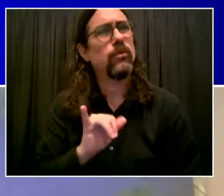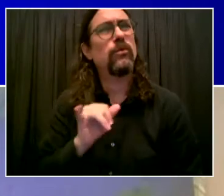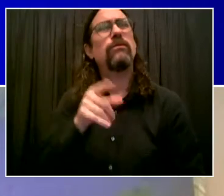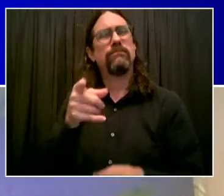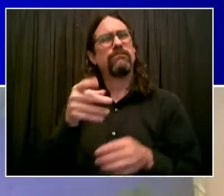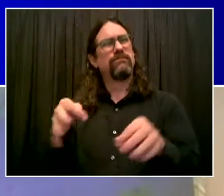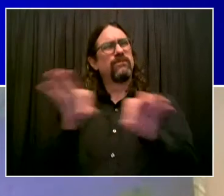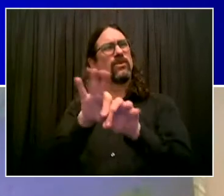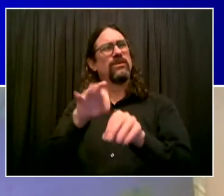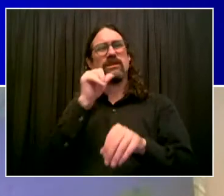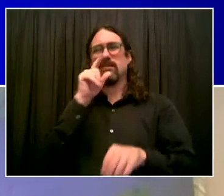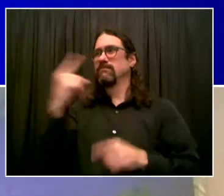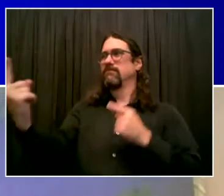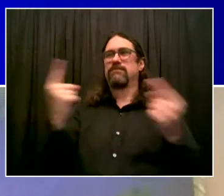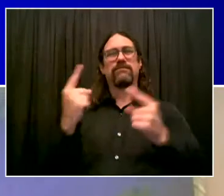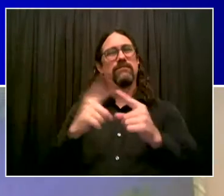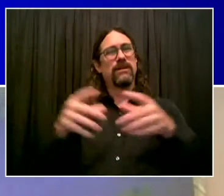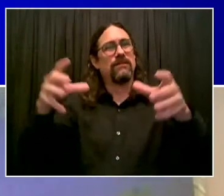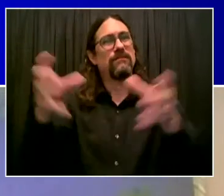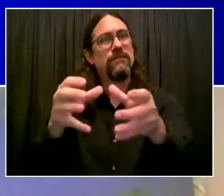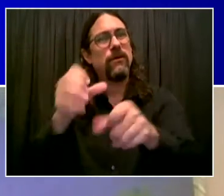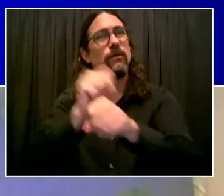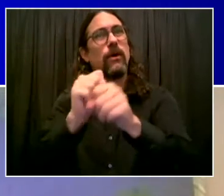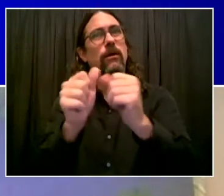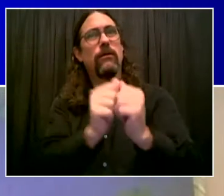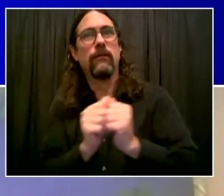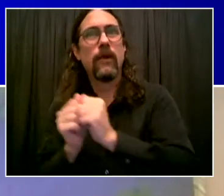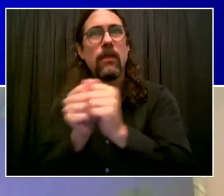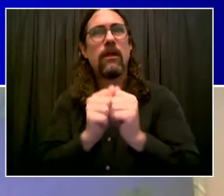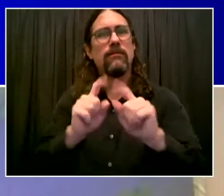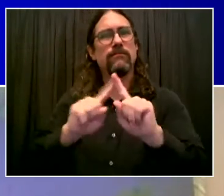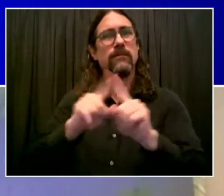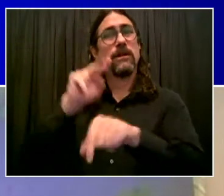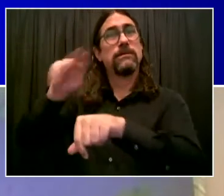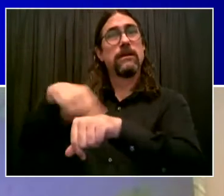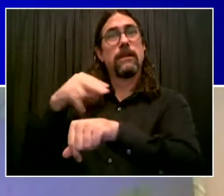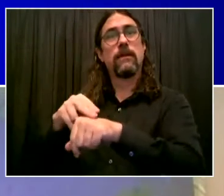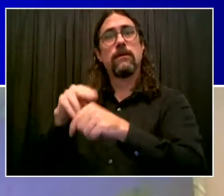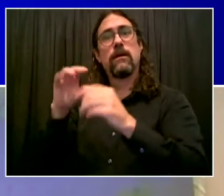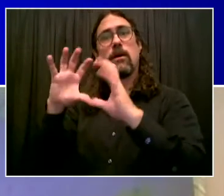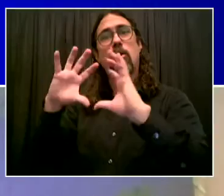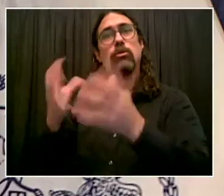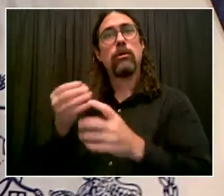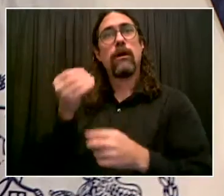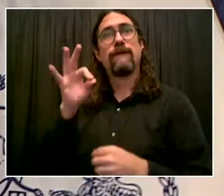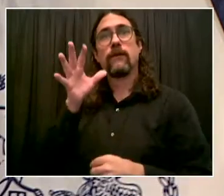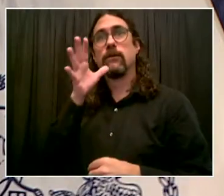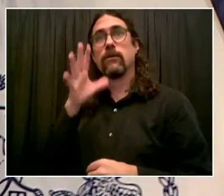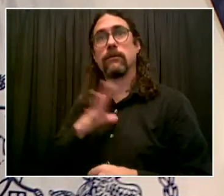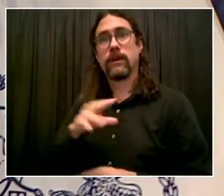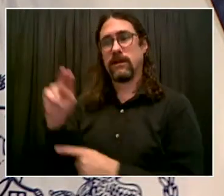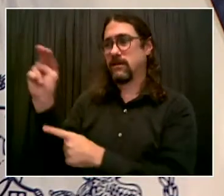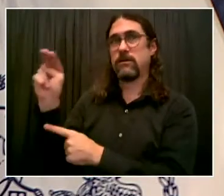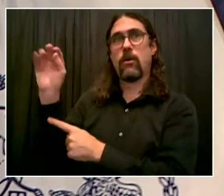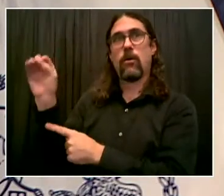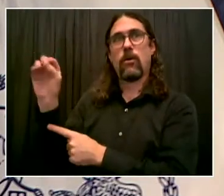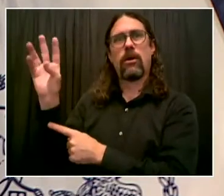VIEW THAT WE MUST PROTECT WOMEN'S RIGHTS, WE MUST BE SHOULDER TO SHOLUDER WITH THE GROUPS LEADING THIS FIGHT. THANK YOU